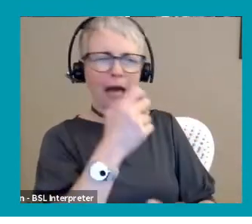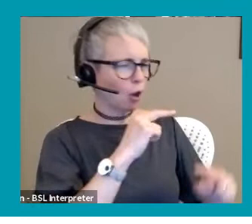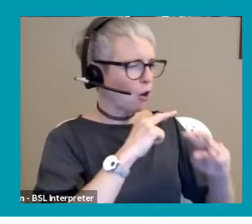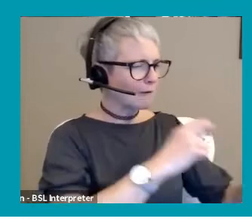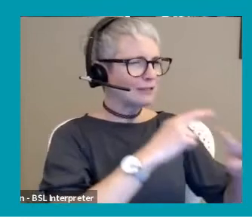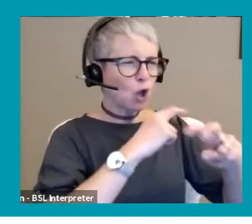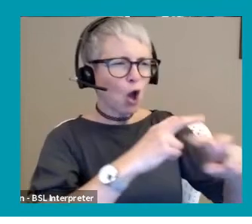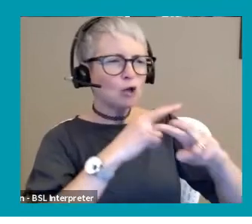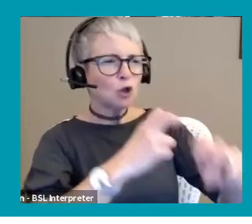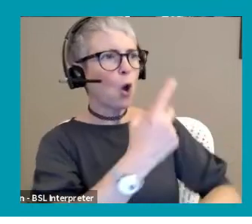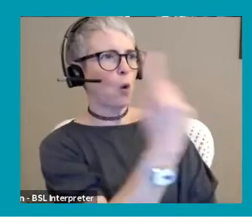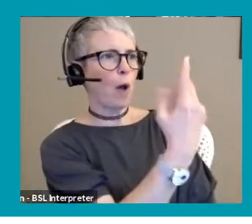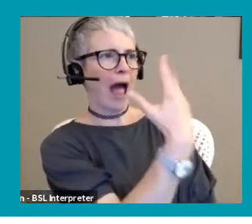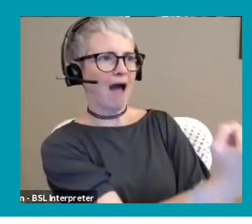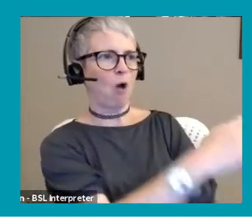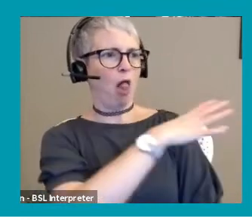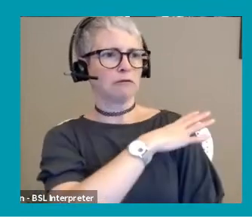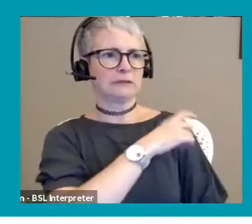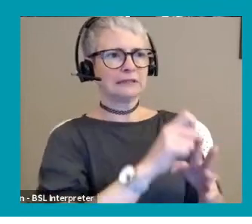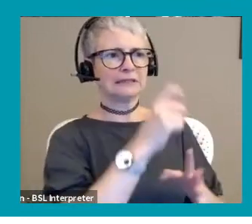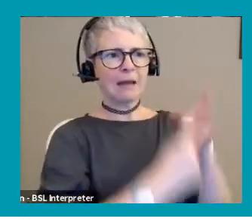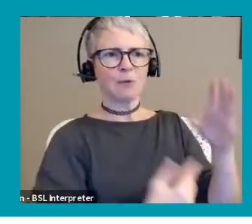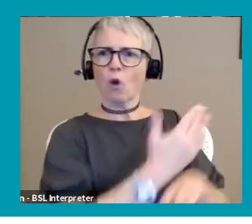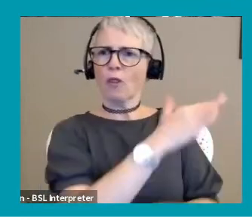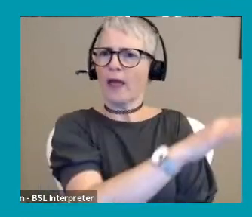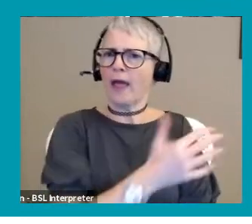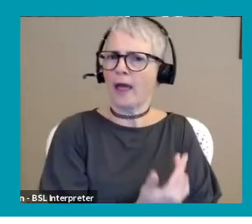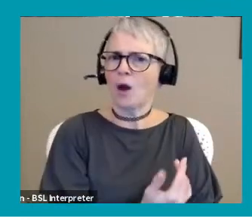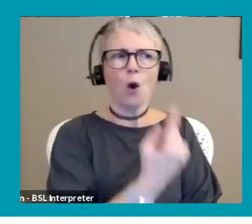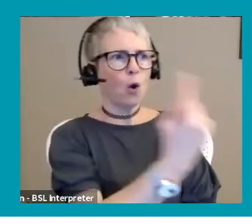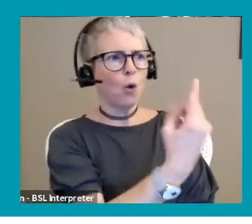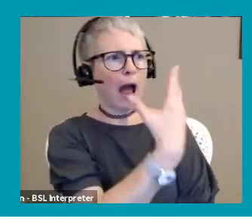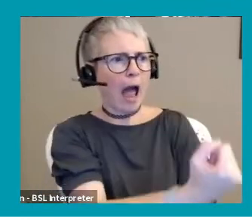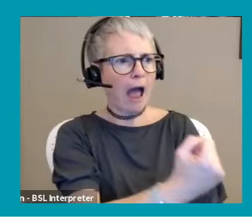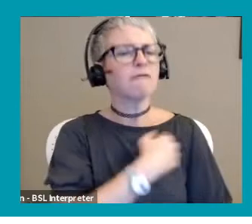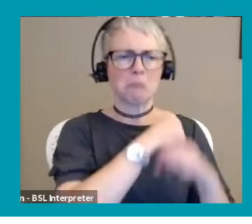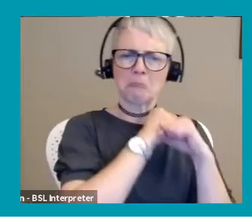those companies committed to quality diversity and